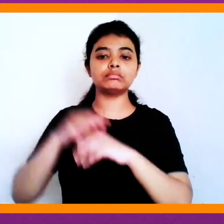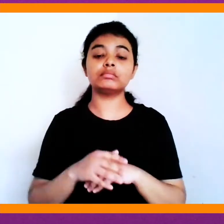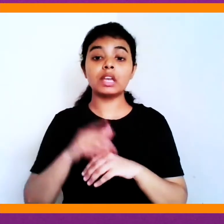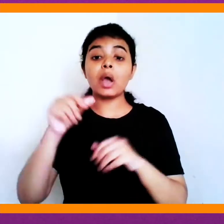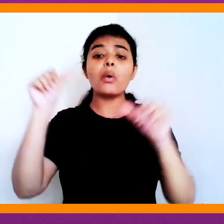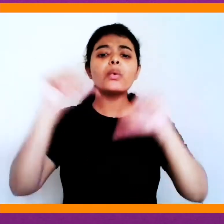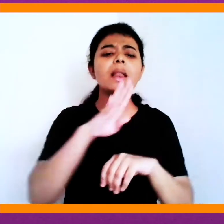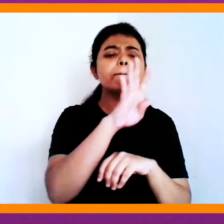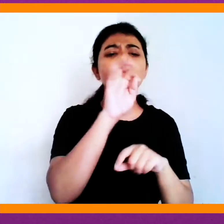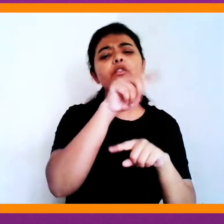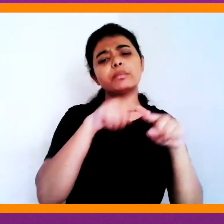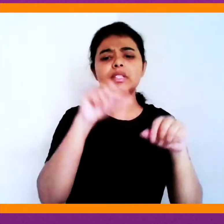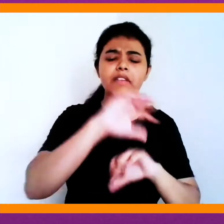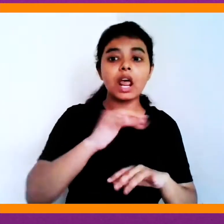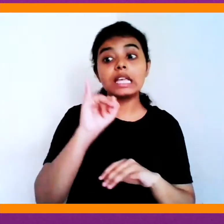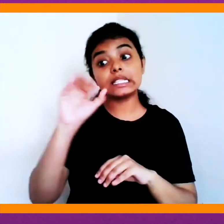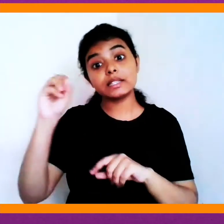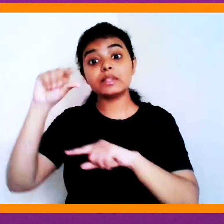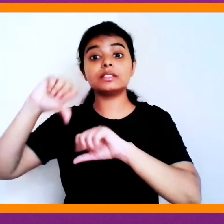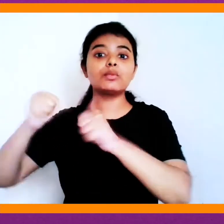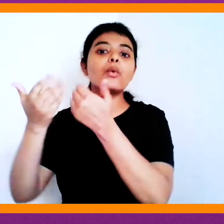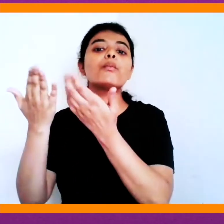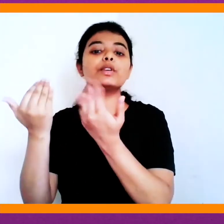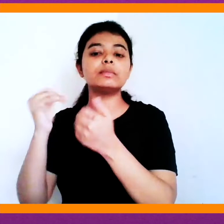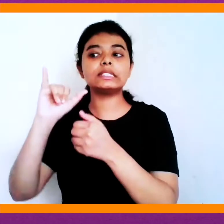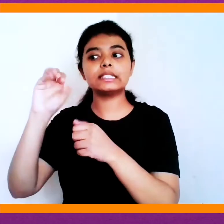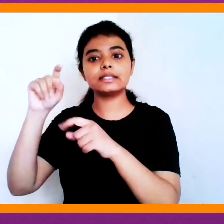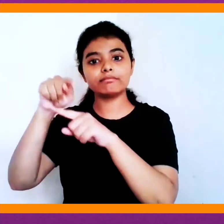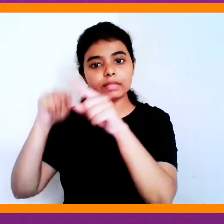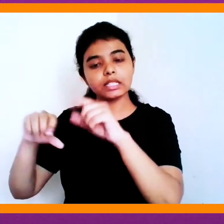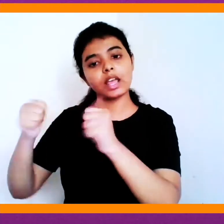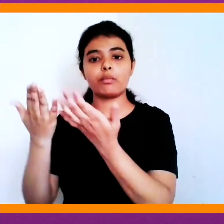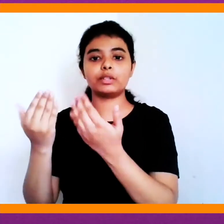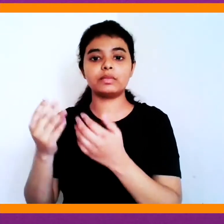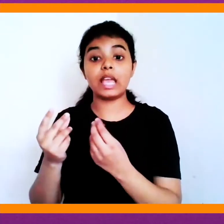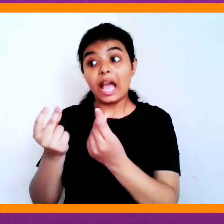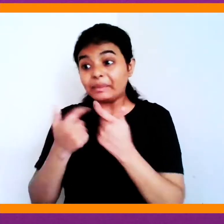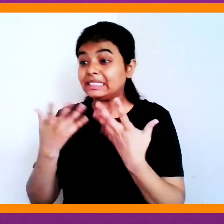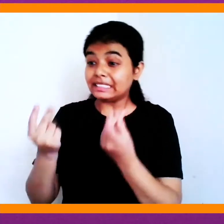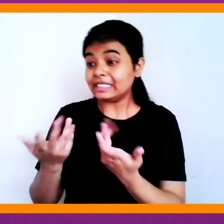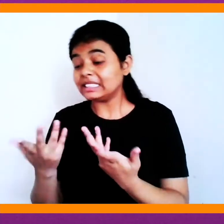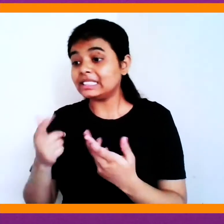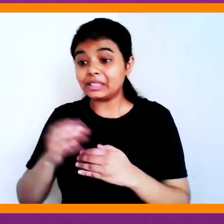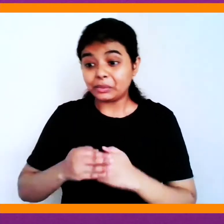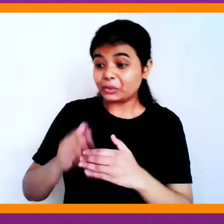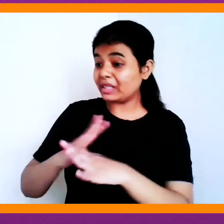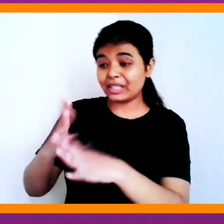an ovulated egg from getting implanted in the uterus it has a 40 failure rate and a 60 success